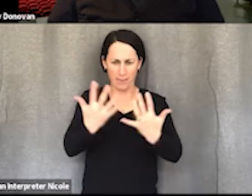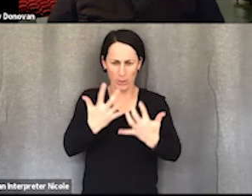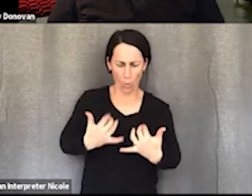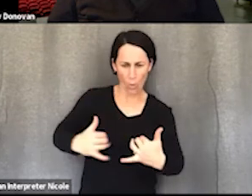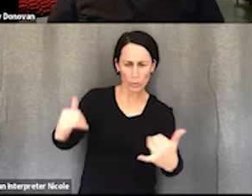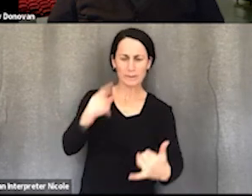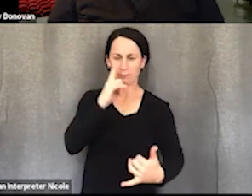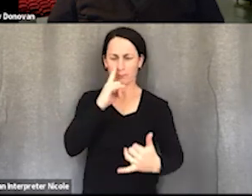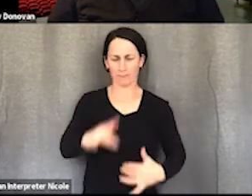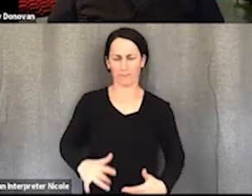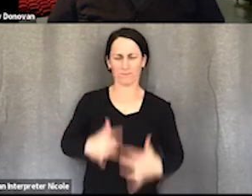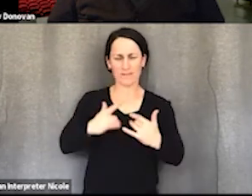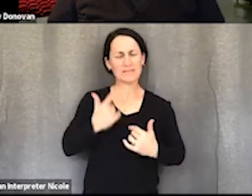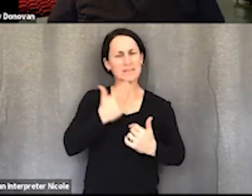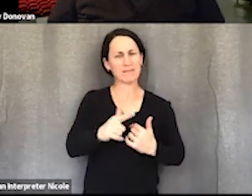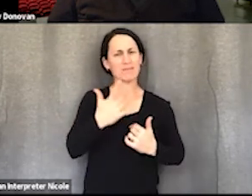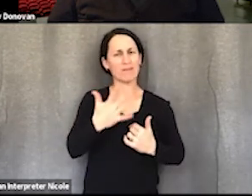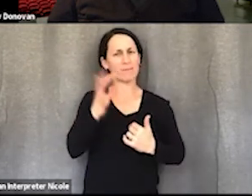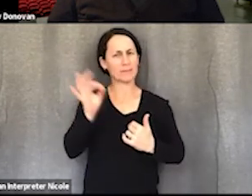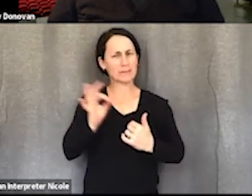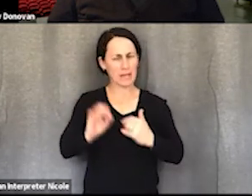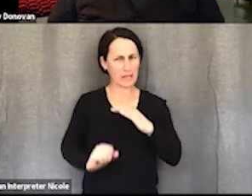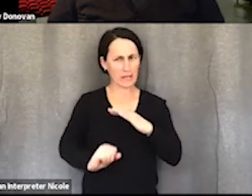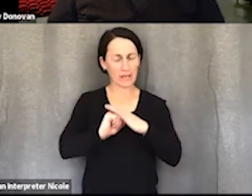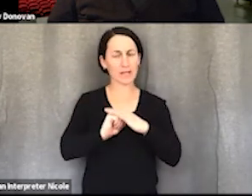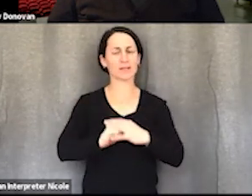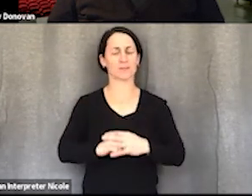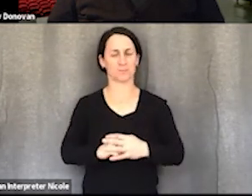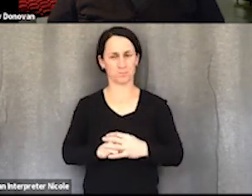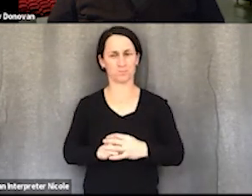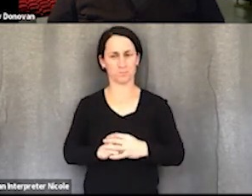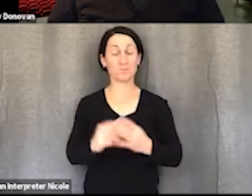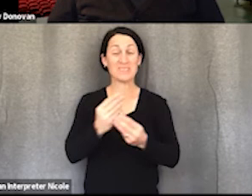more neutral about the square metres, but the key thing is for some people they feel